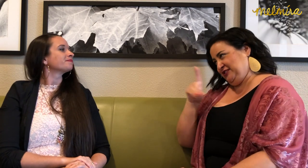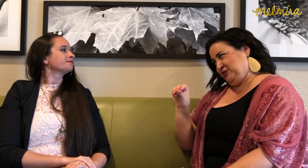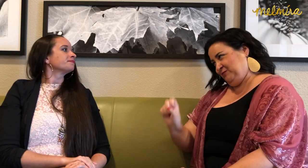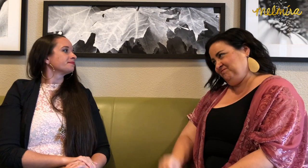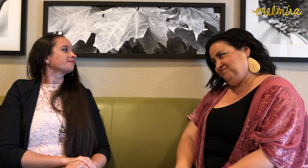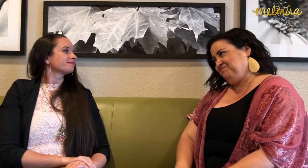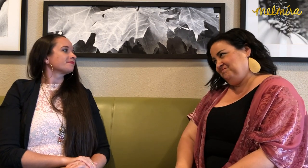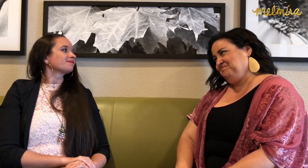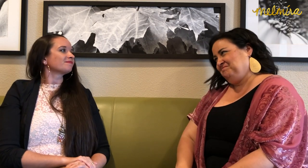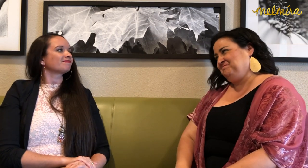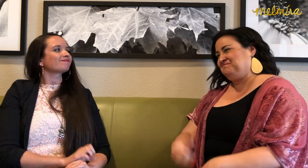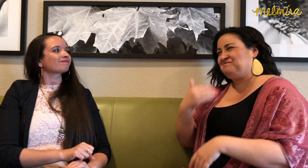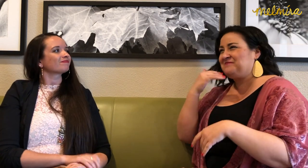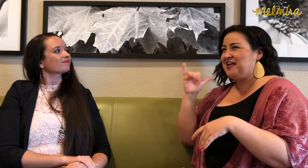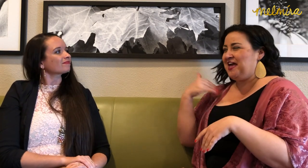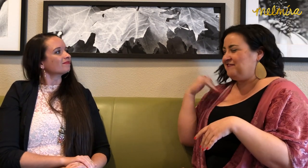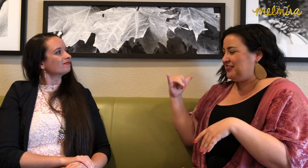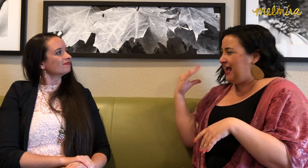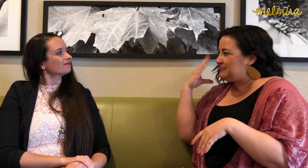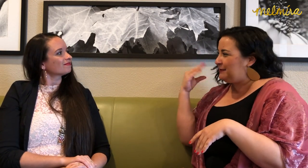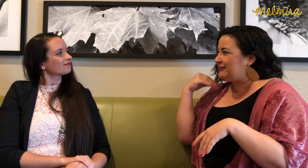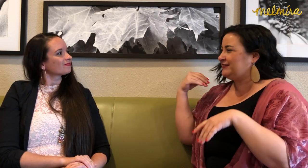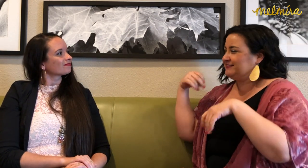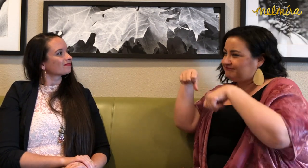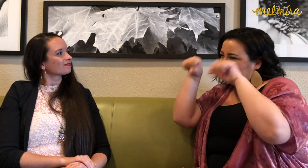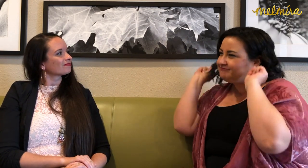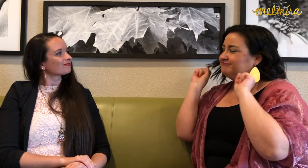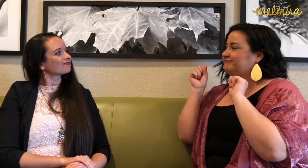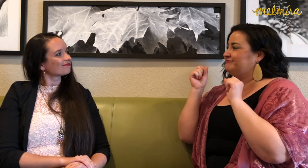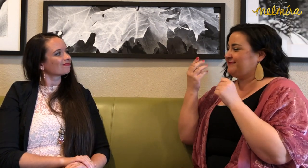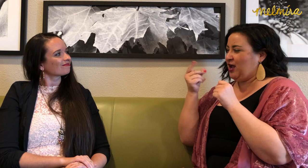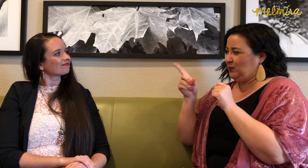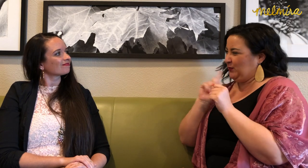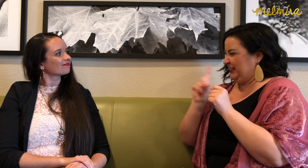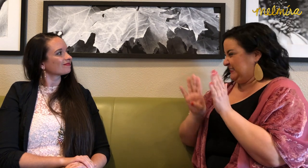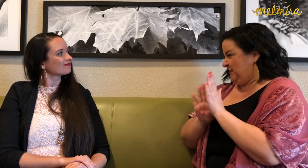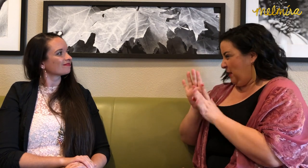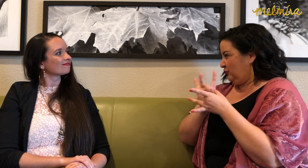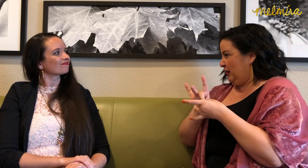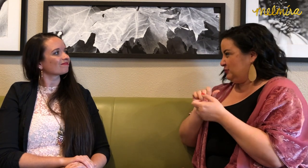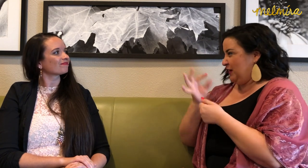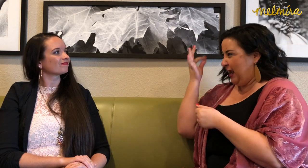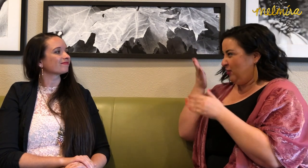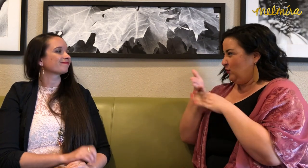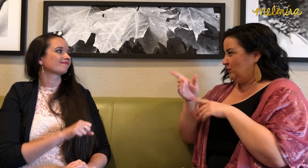Honestly, sometimes I do. Having that experience, of shaving your head, you really develop a relationship with your hair